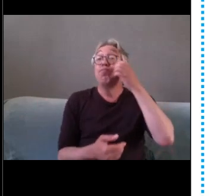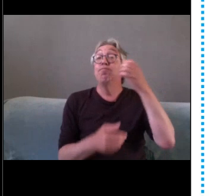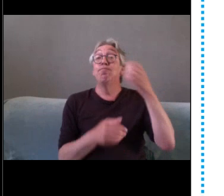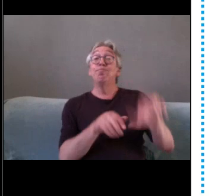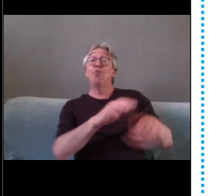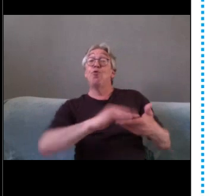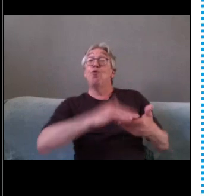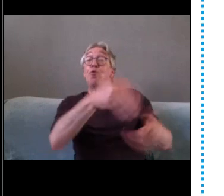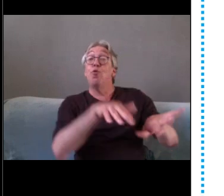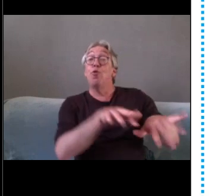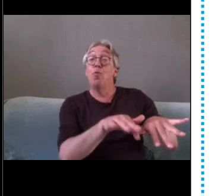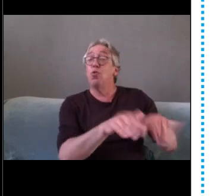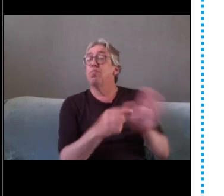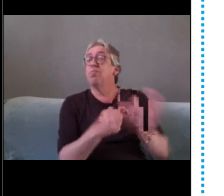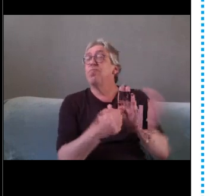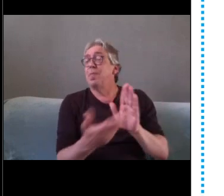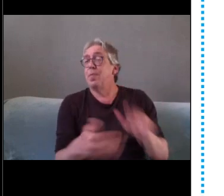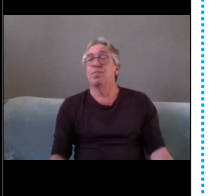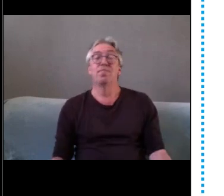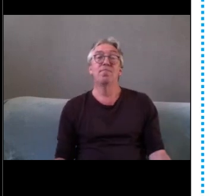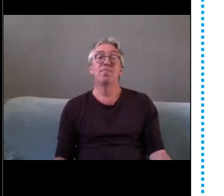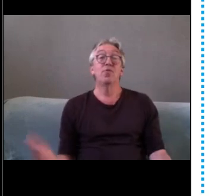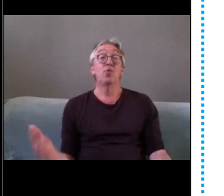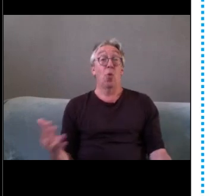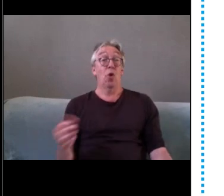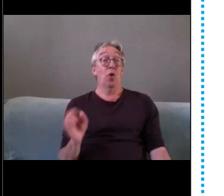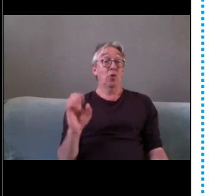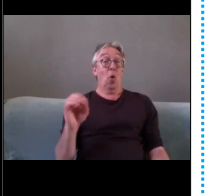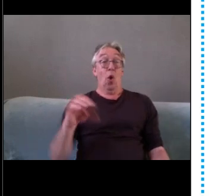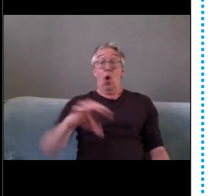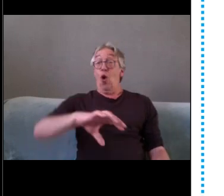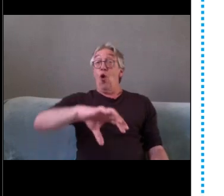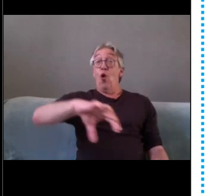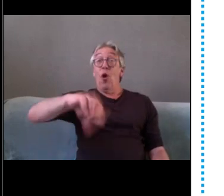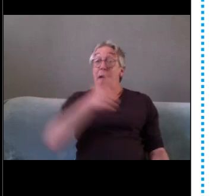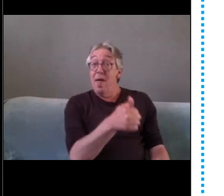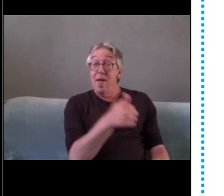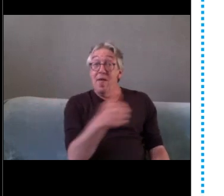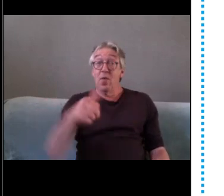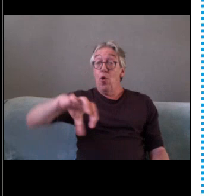So the countries must also ensure that certain requirements are met